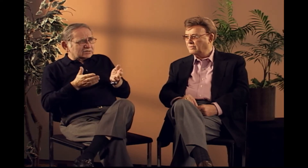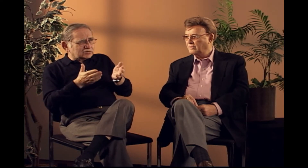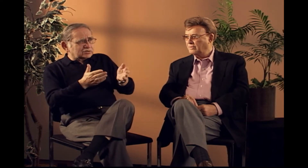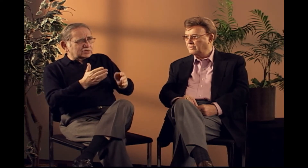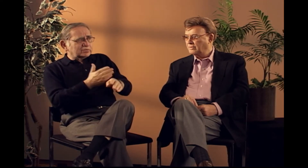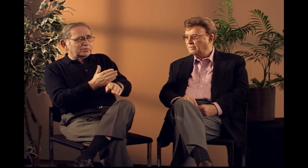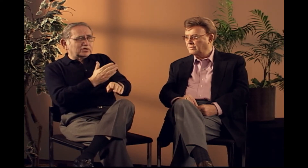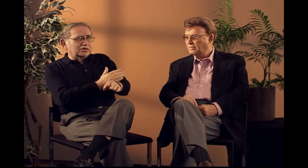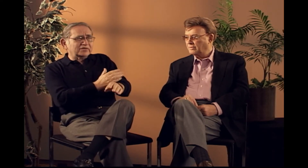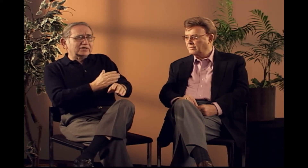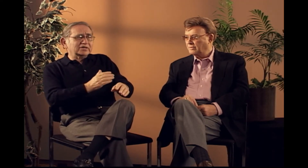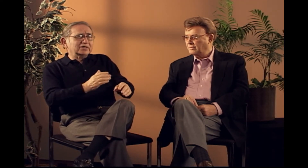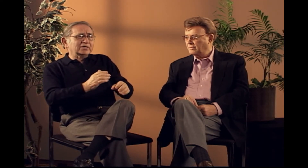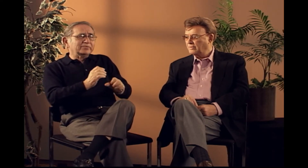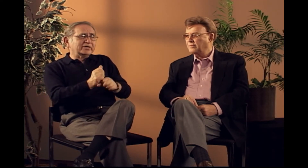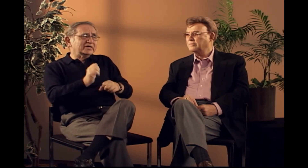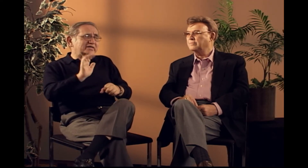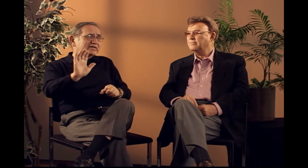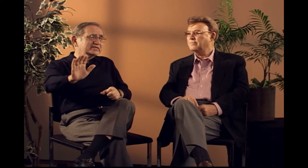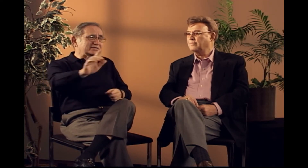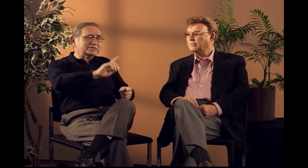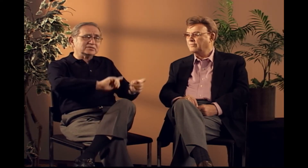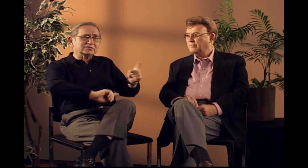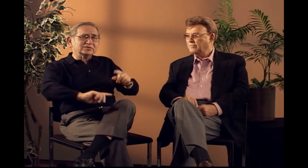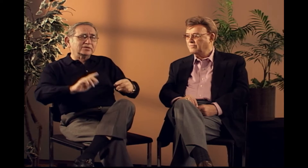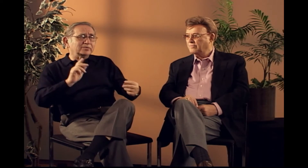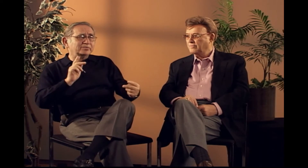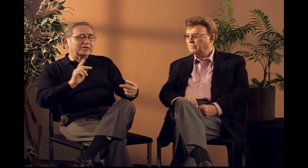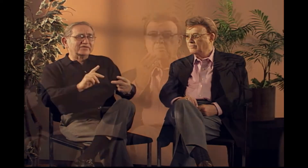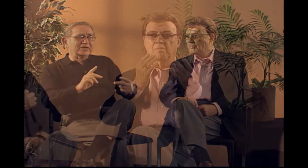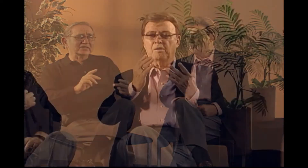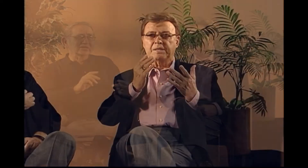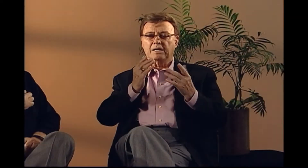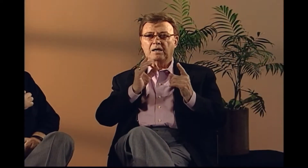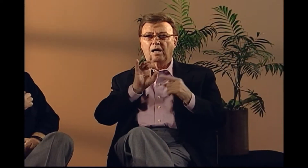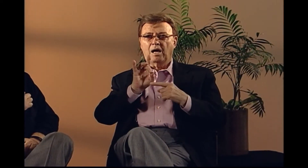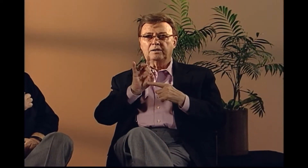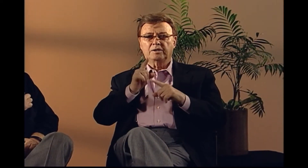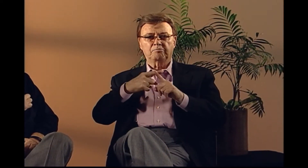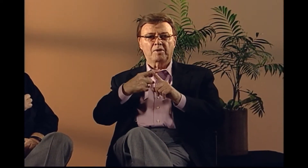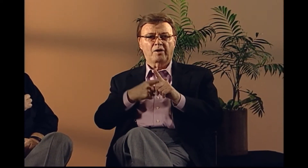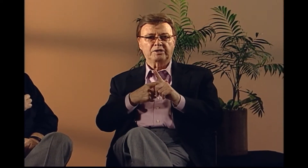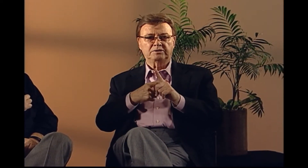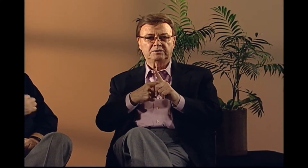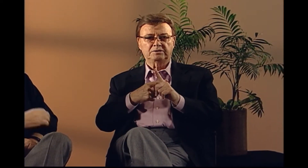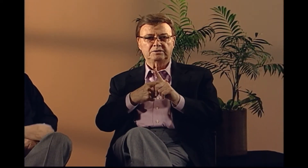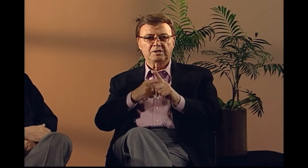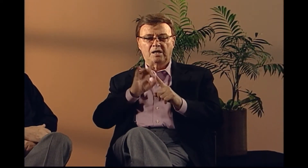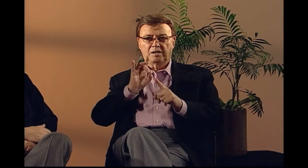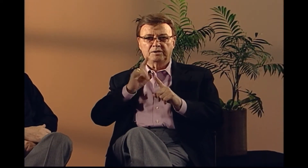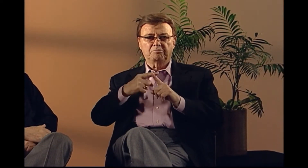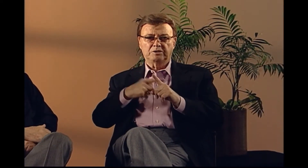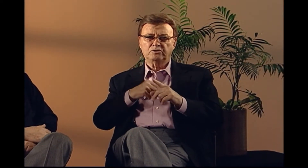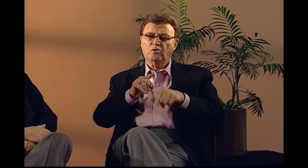for sign language to help give advice, to improve someone's signing ability.